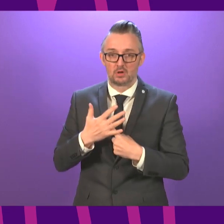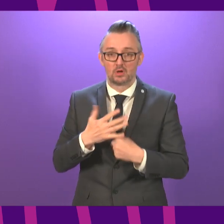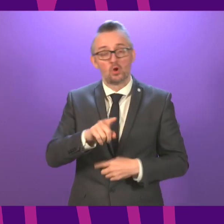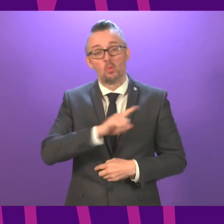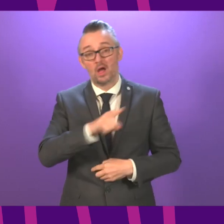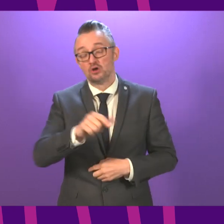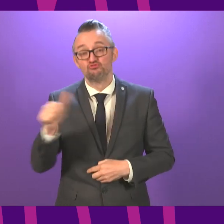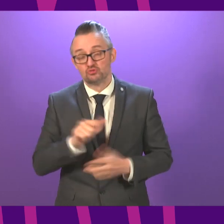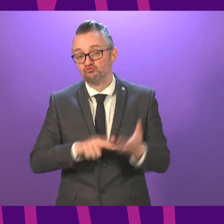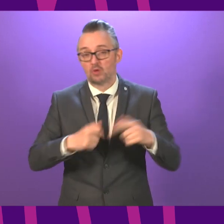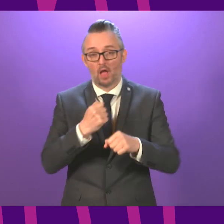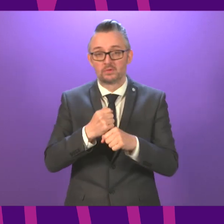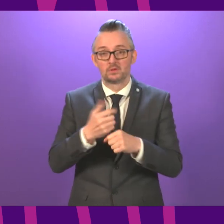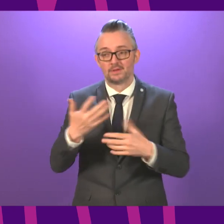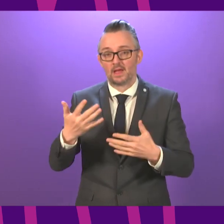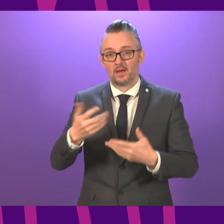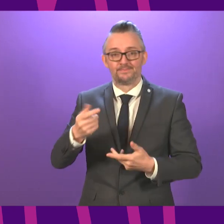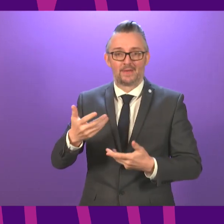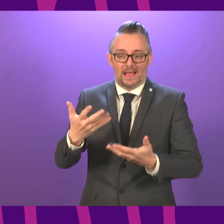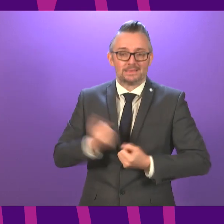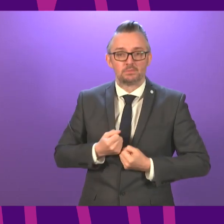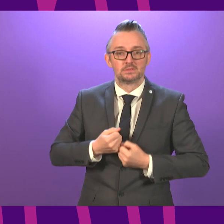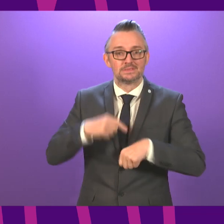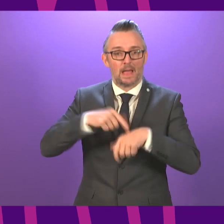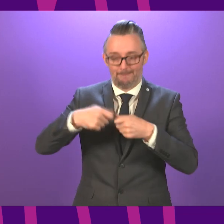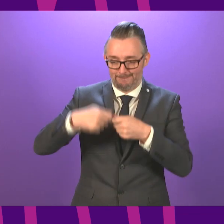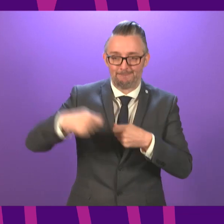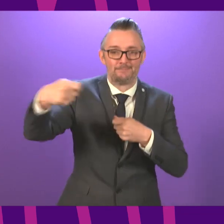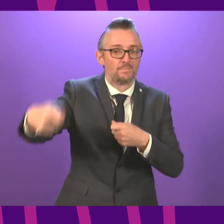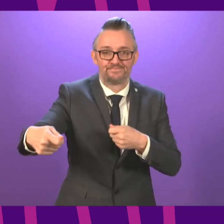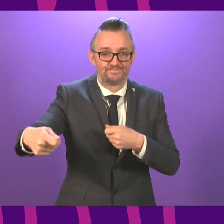offer this summer. I express my concern for all those staff, which I have raised at UK level.